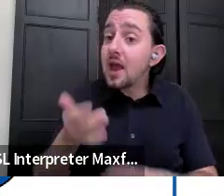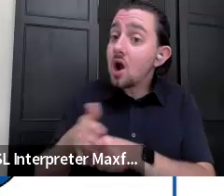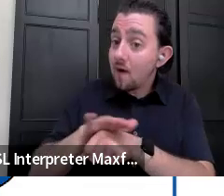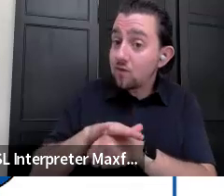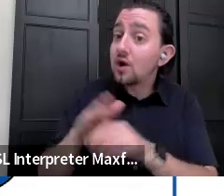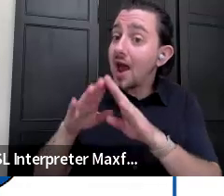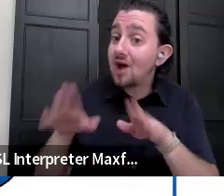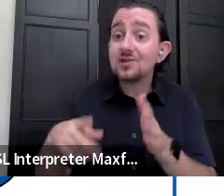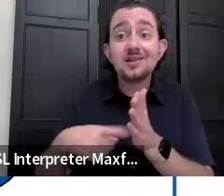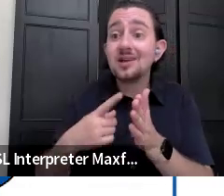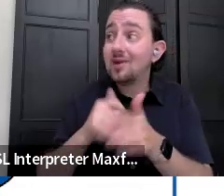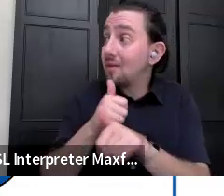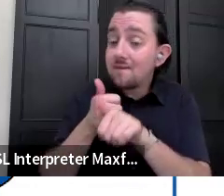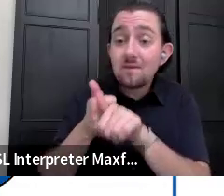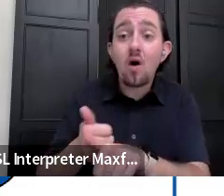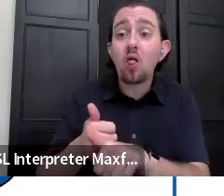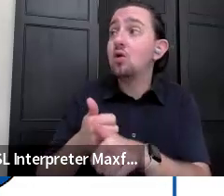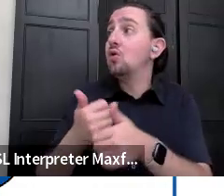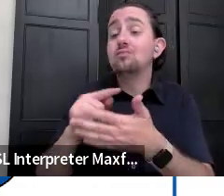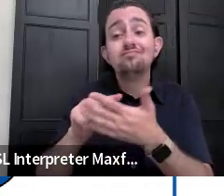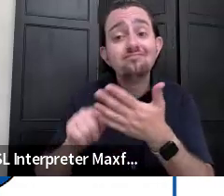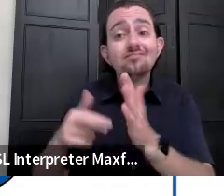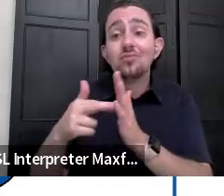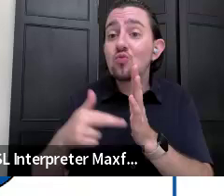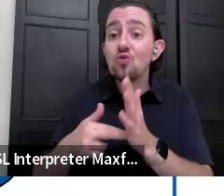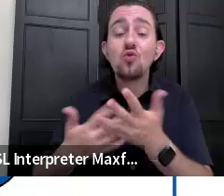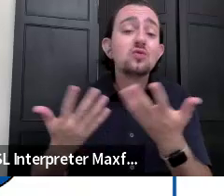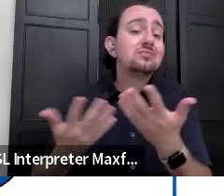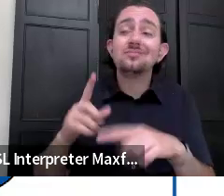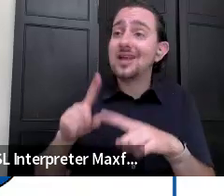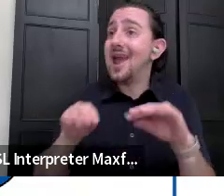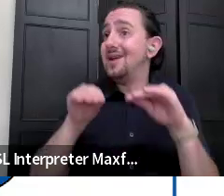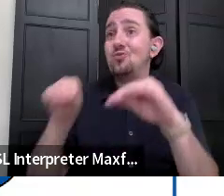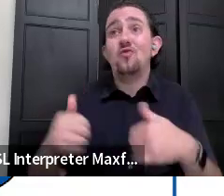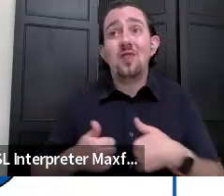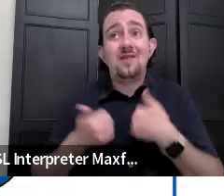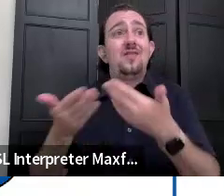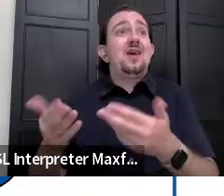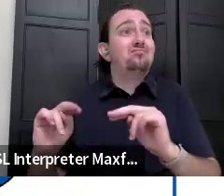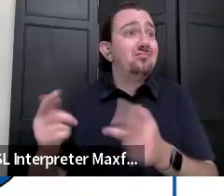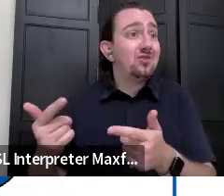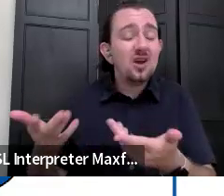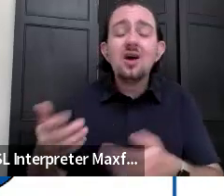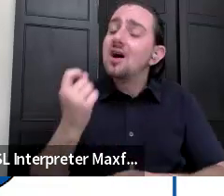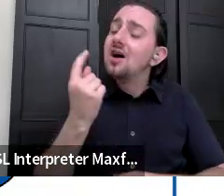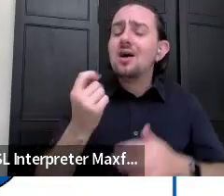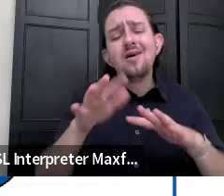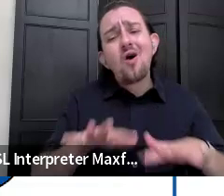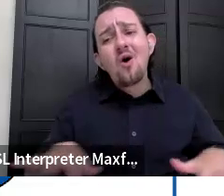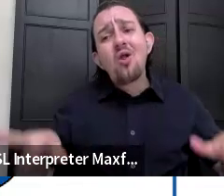It's also not affordable. And this is generally true. A lot of housing is not affordable across the United States for anyone.